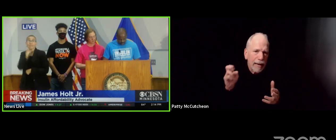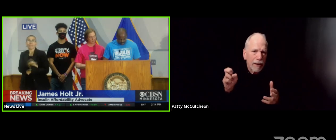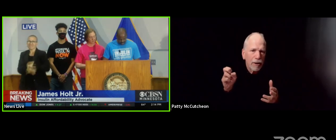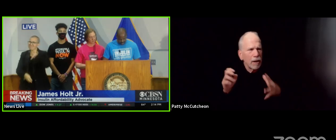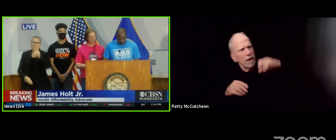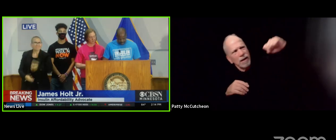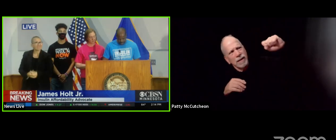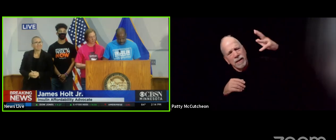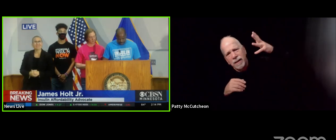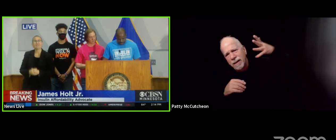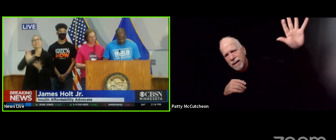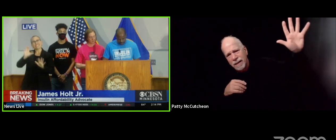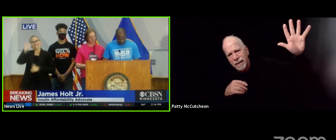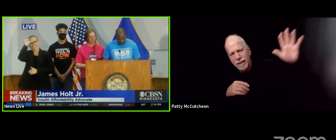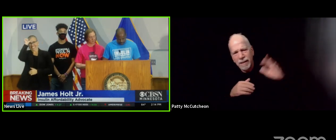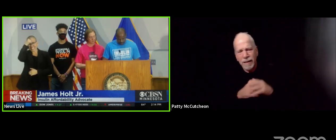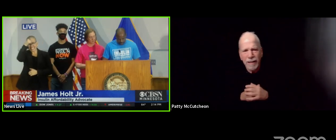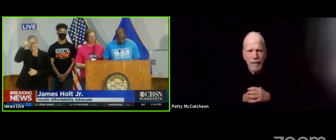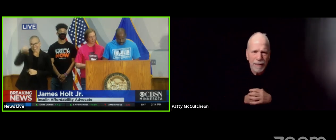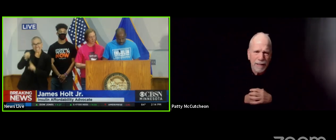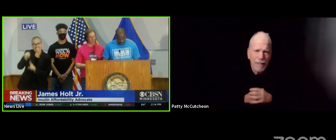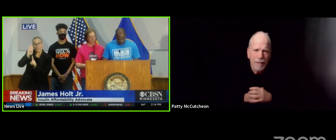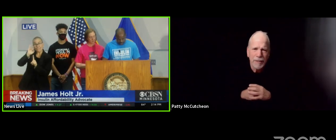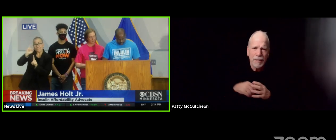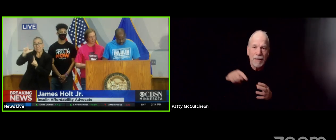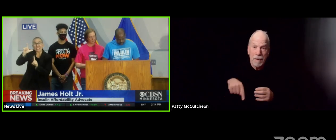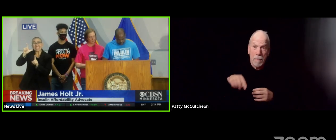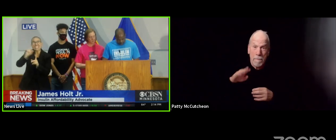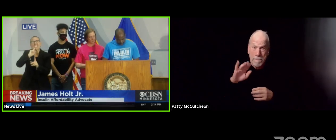SAFETY NET. THIS WAS